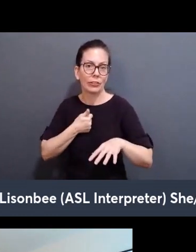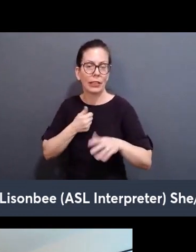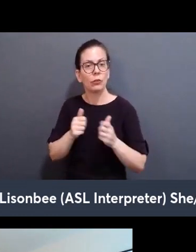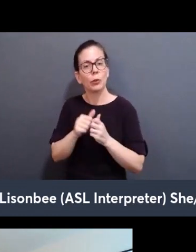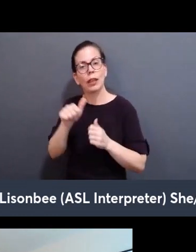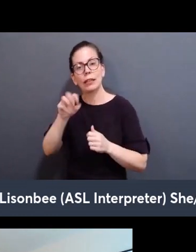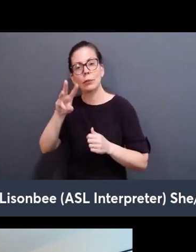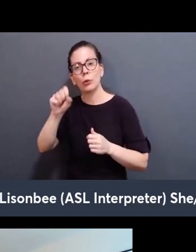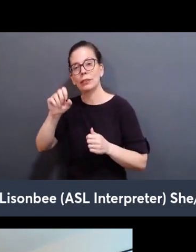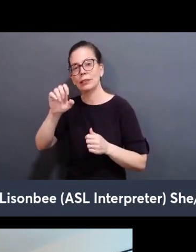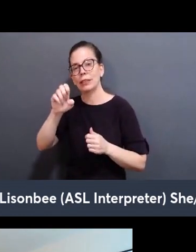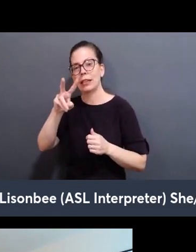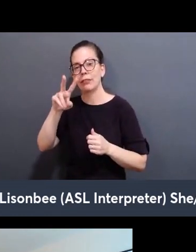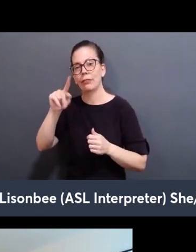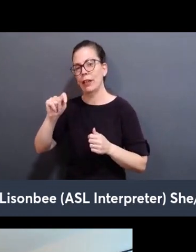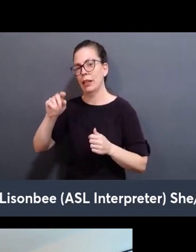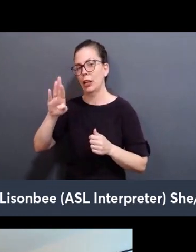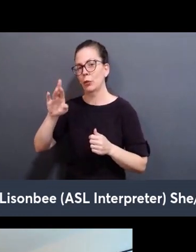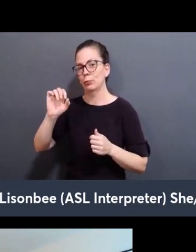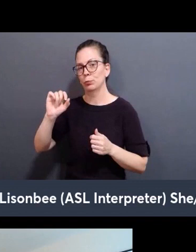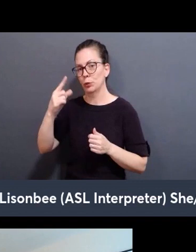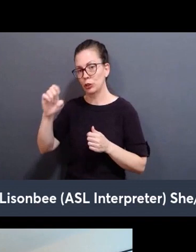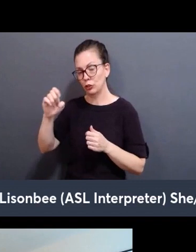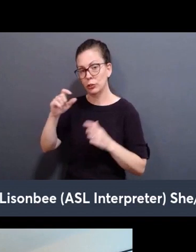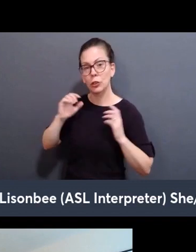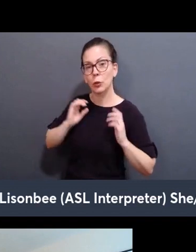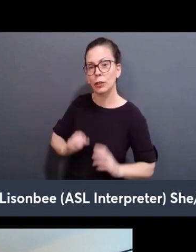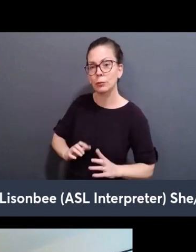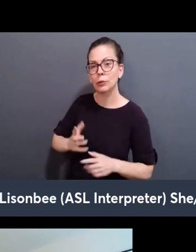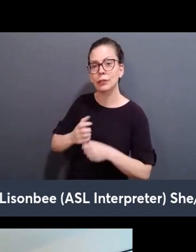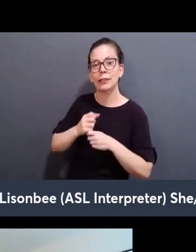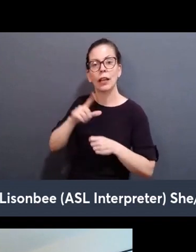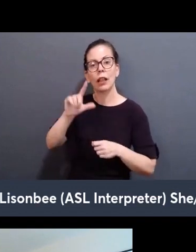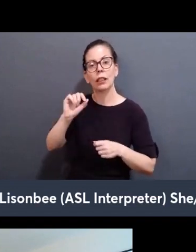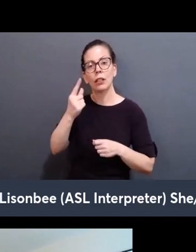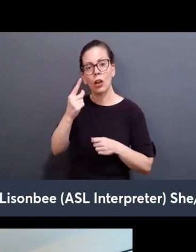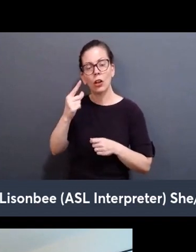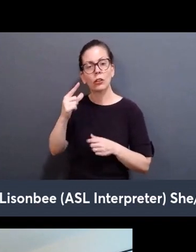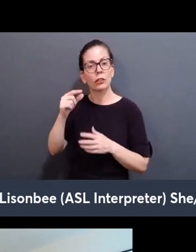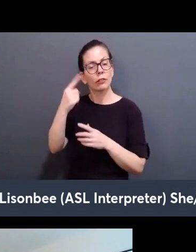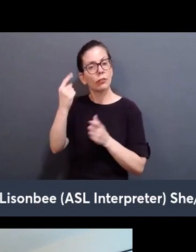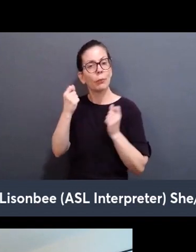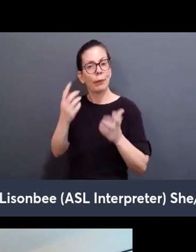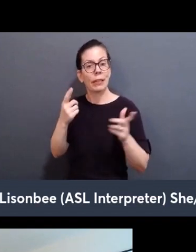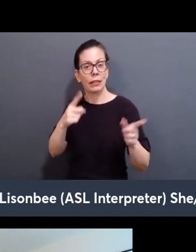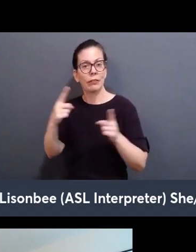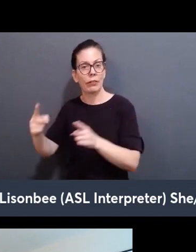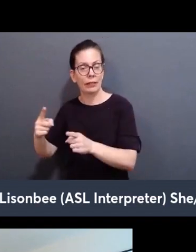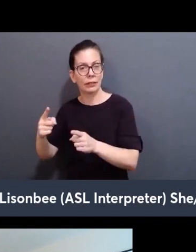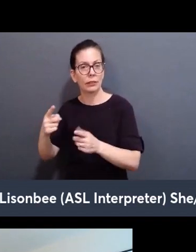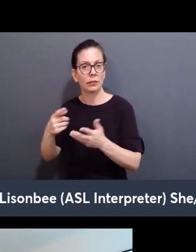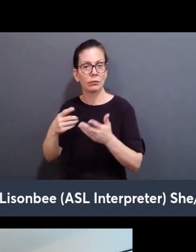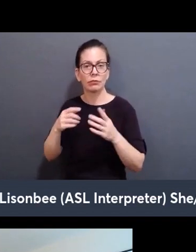so that customers get the log of a lot of these events in terms of updating a StackSet,